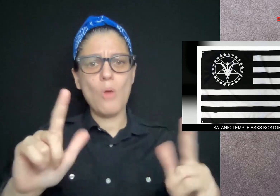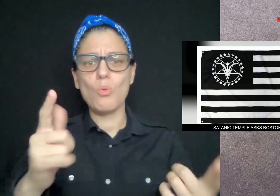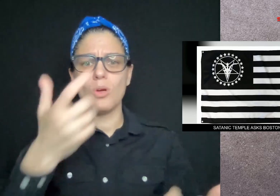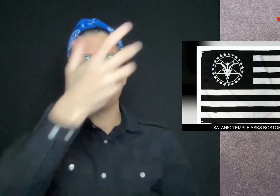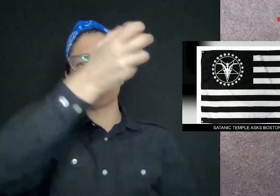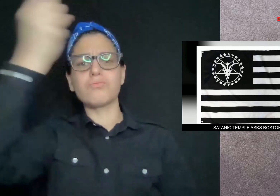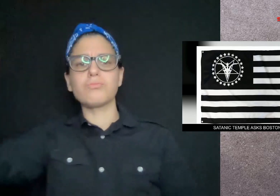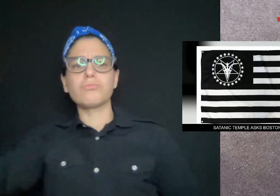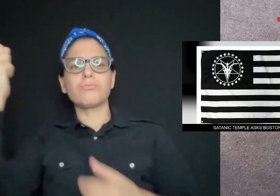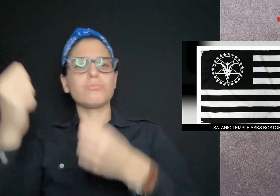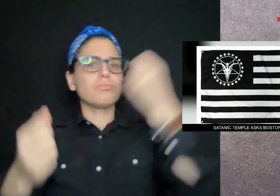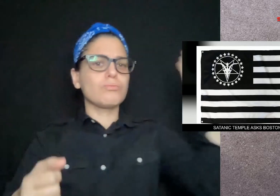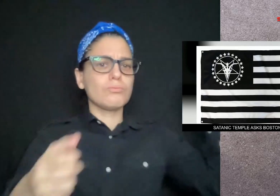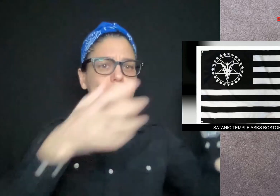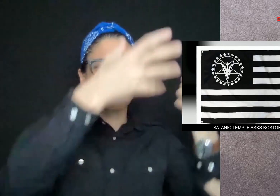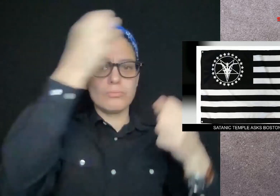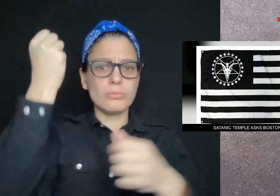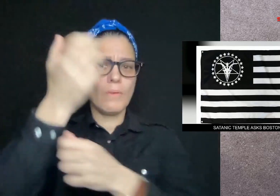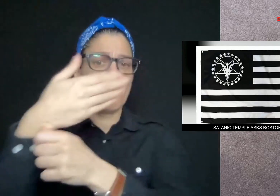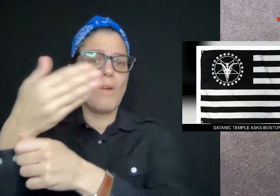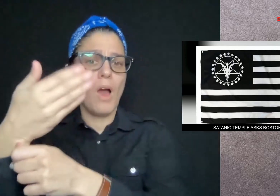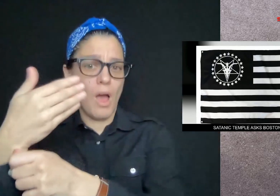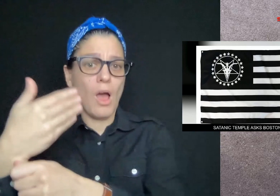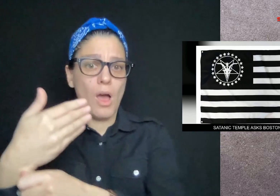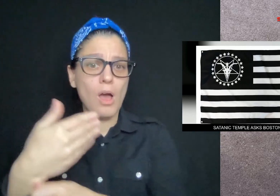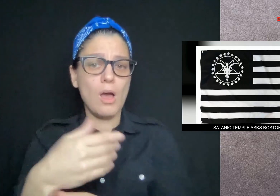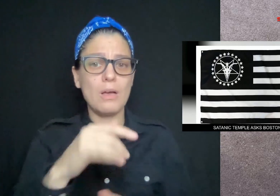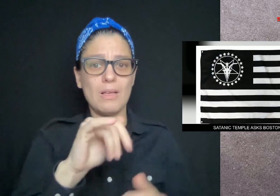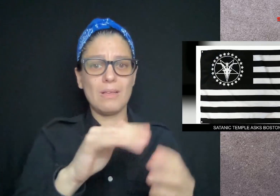the court ruled that because other groups were allowed